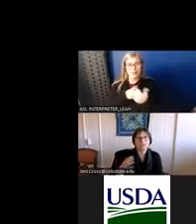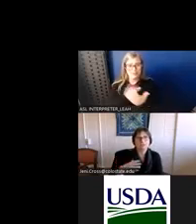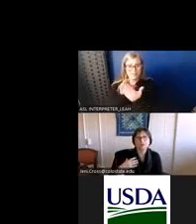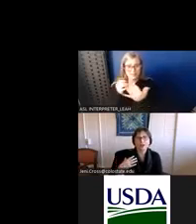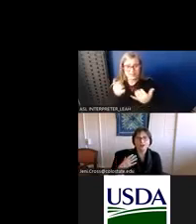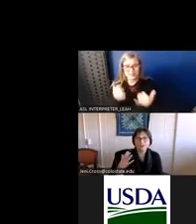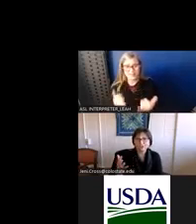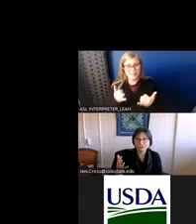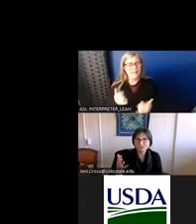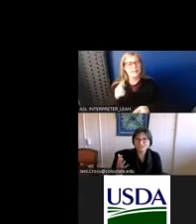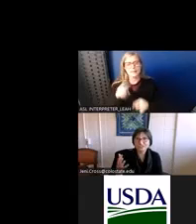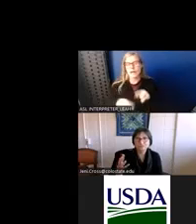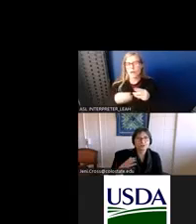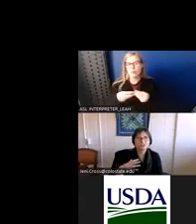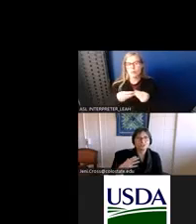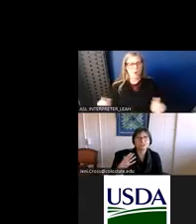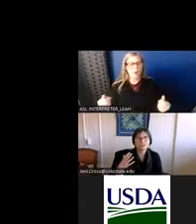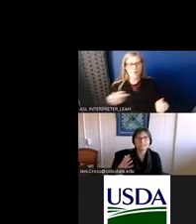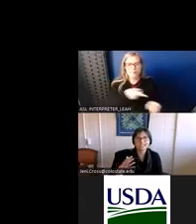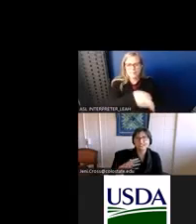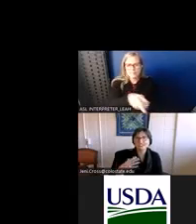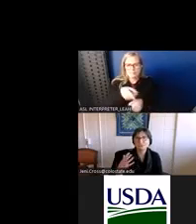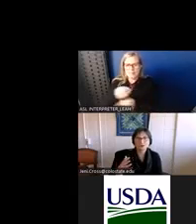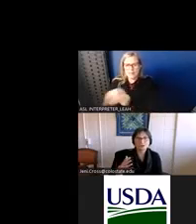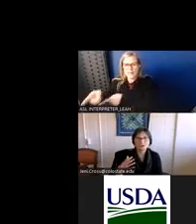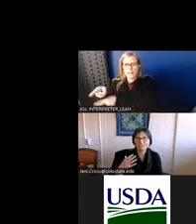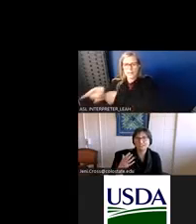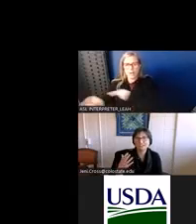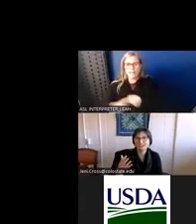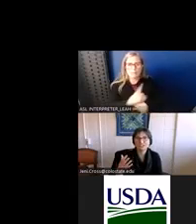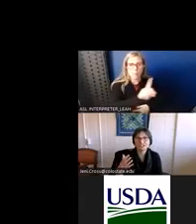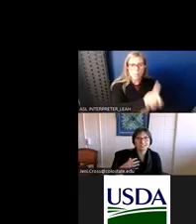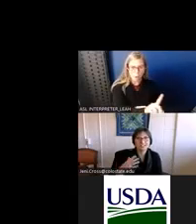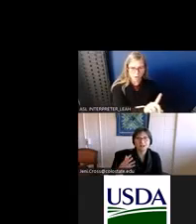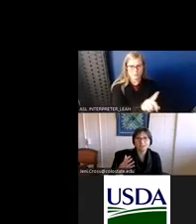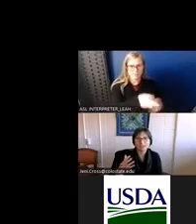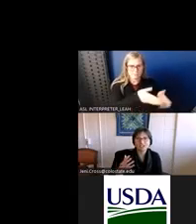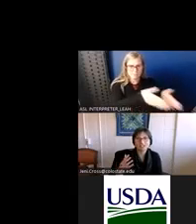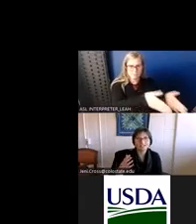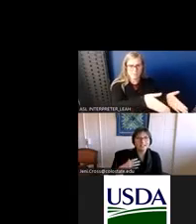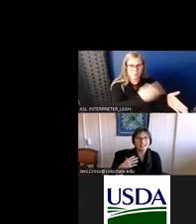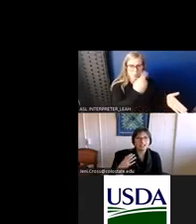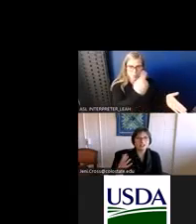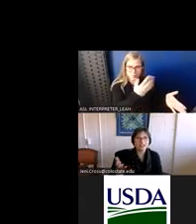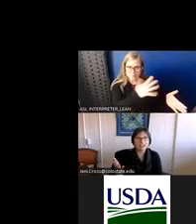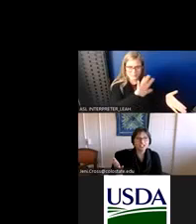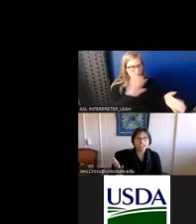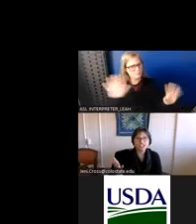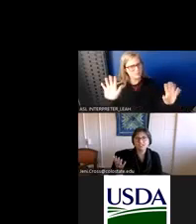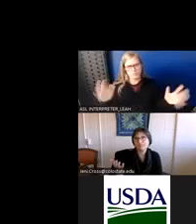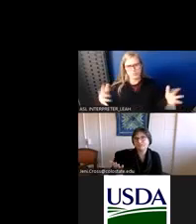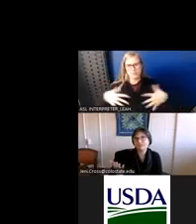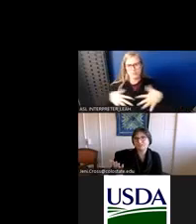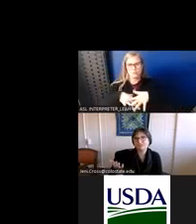They require convergence, the merging of ideas, approaches, technology and application, and translation from different